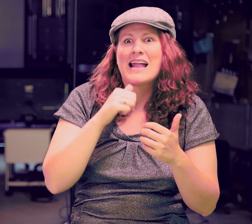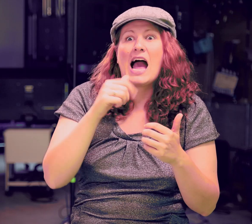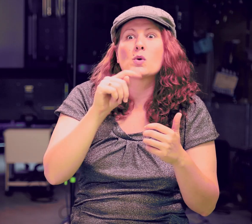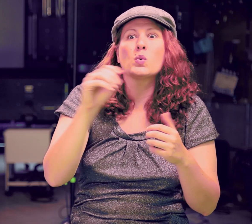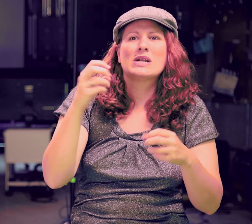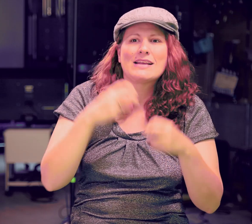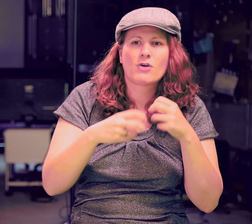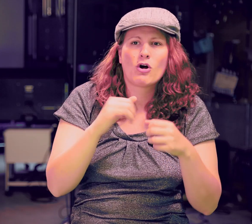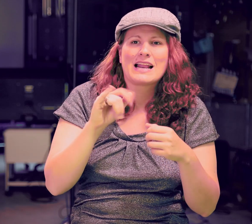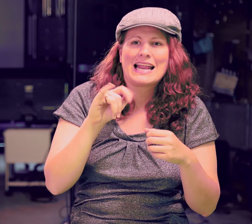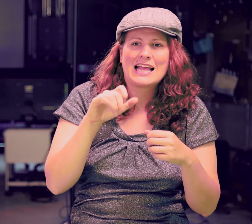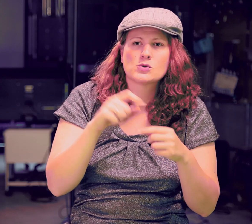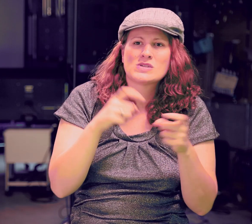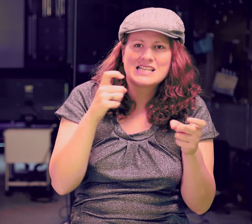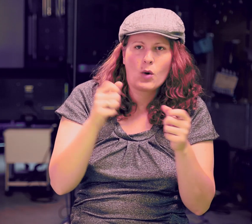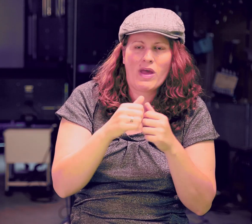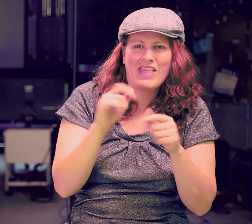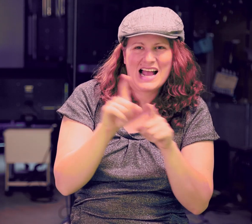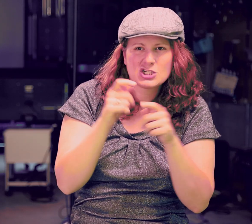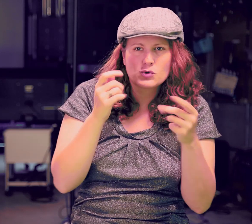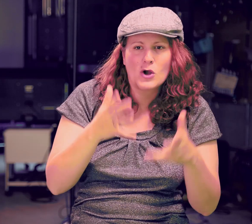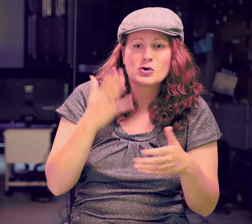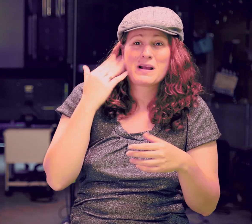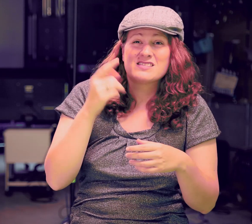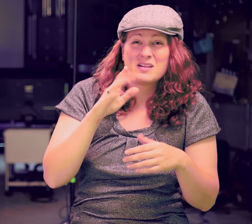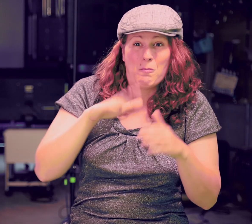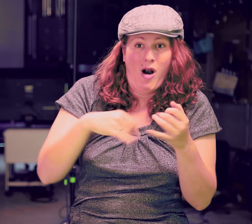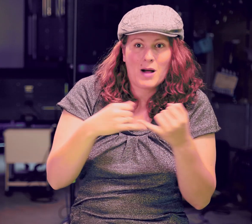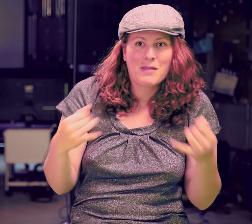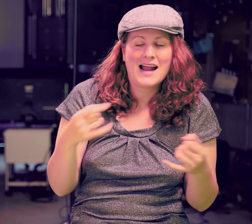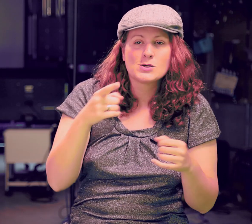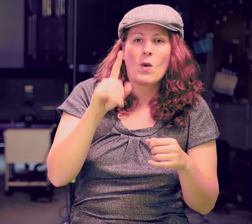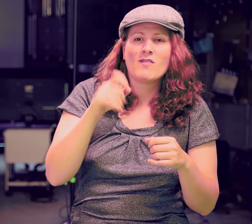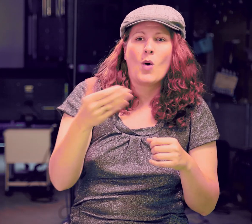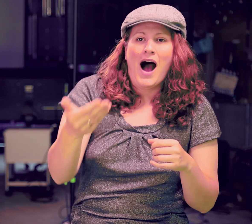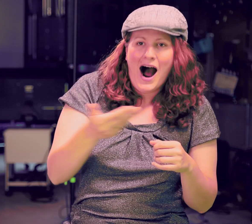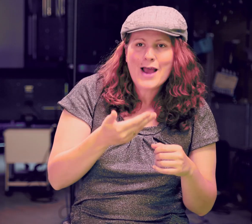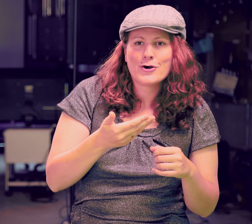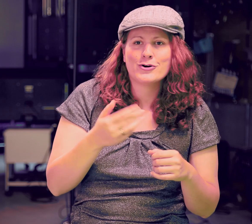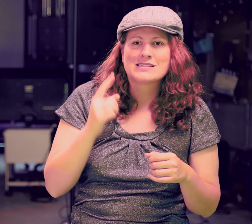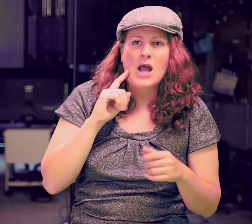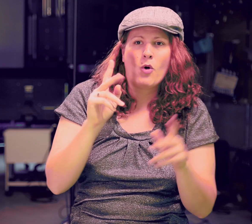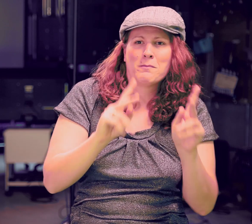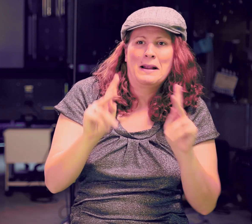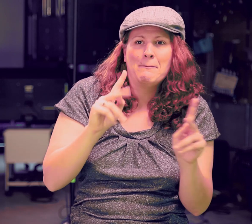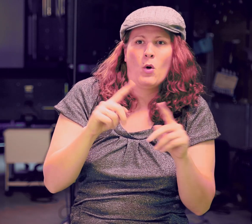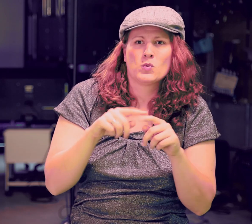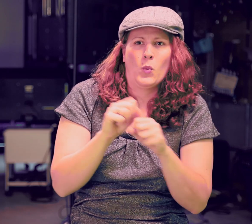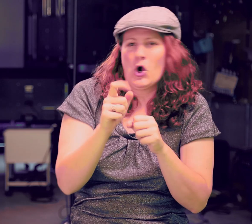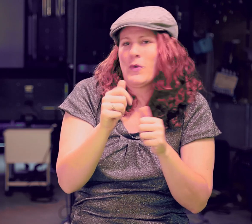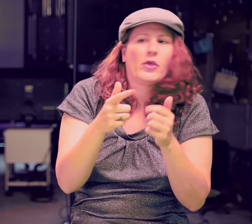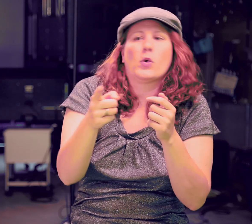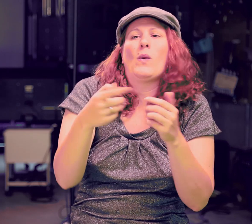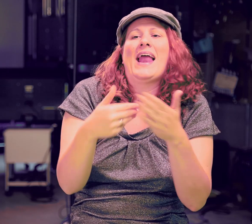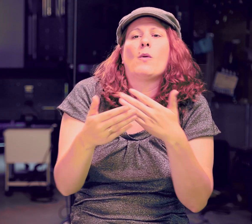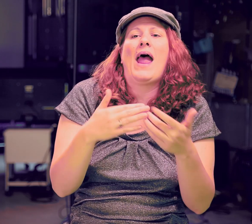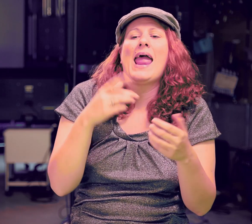but you'd be surprised how difficult, it would be to deal with it as a director bottom line you would have to hire these people to help you deal with you any way